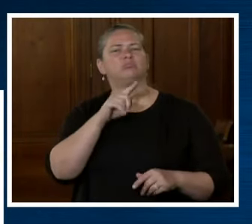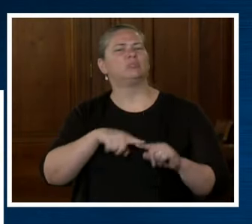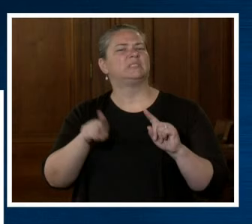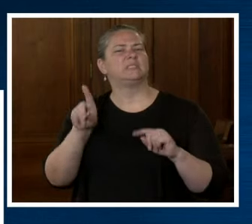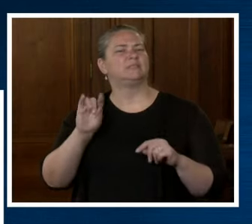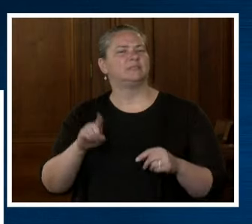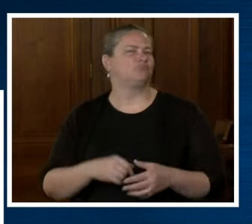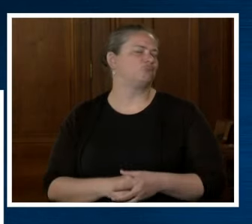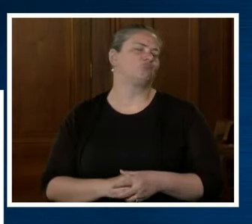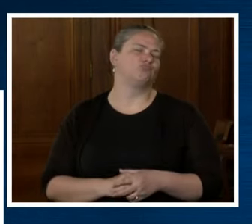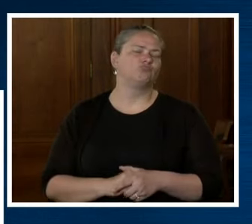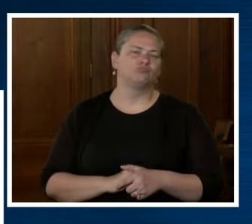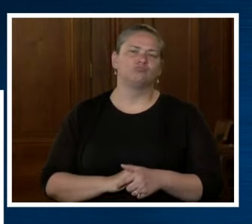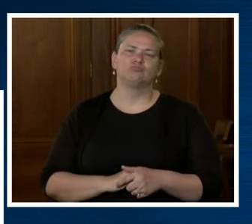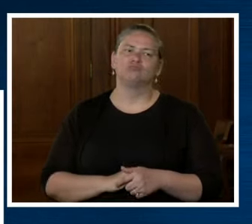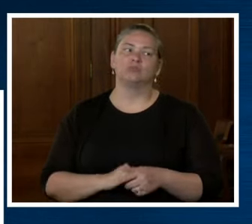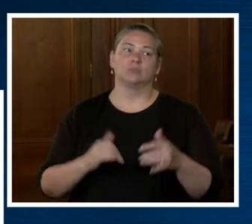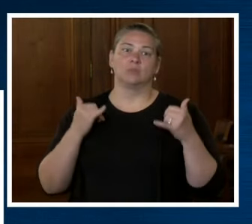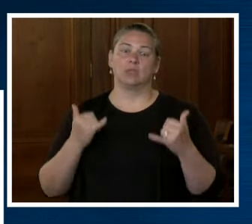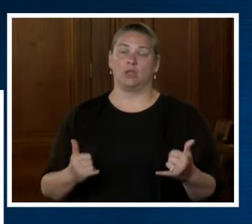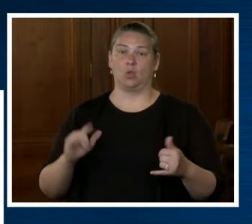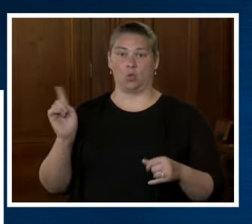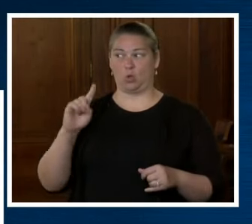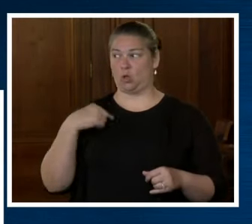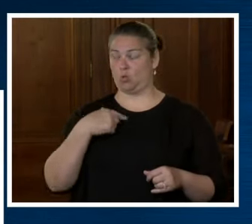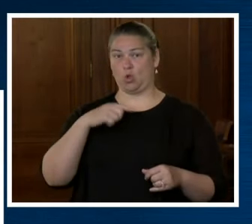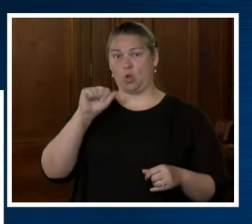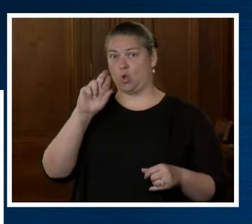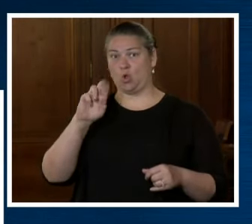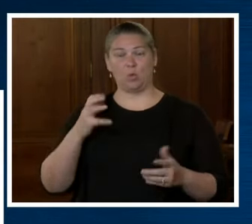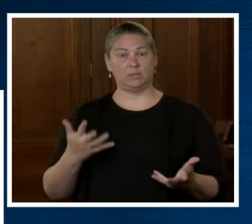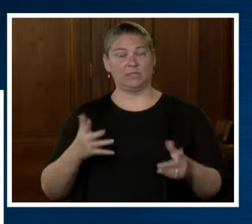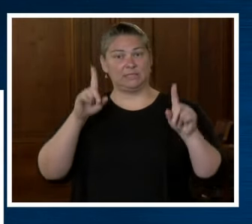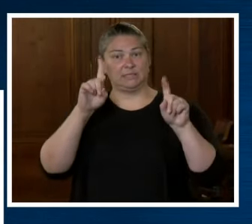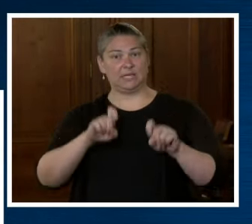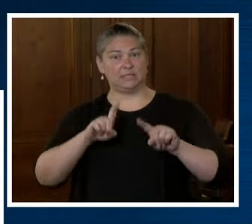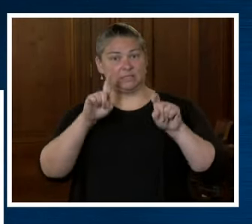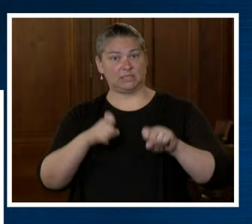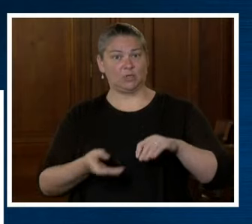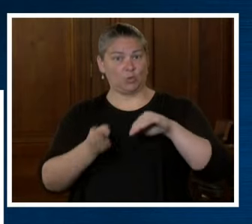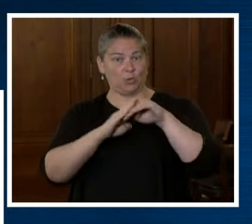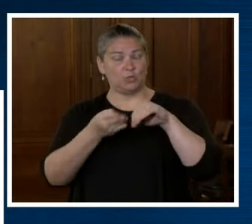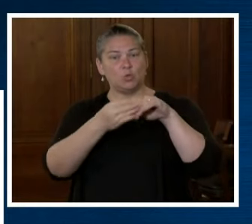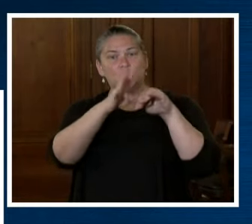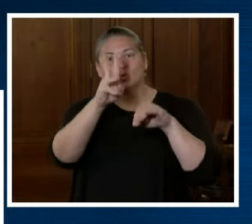LOSES THE HANDLE, BUT WANTING TO BE THE SMARTEST. IN GENERAL WHAT WE SEE EACH DAY